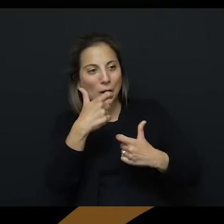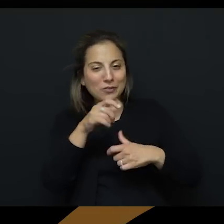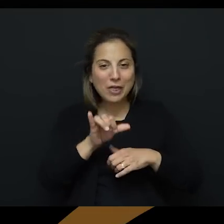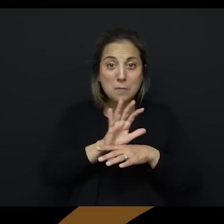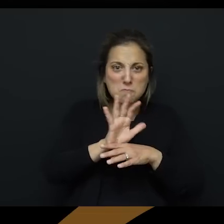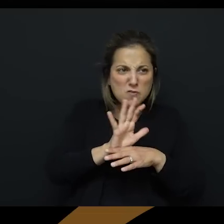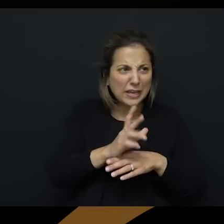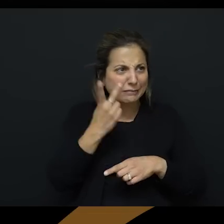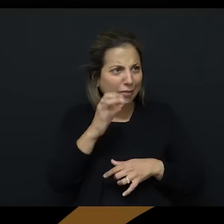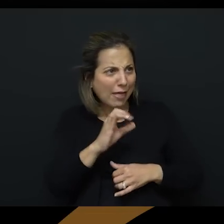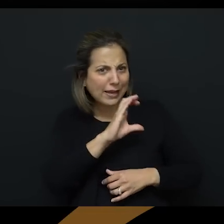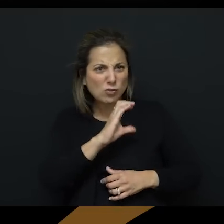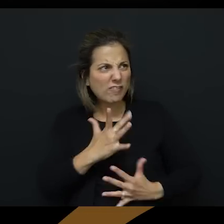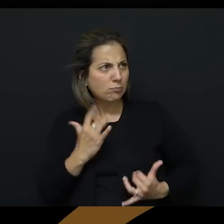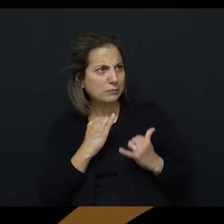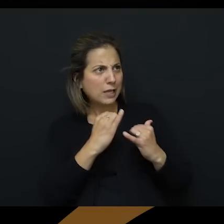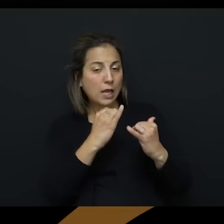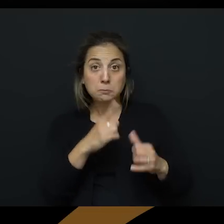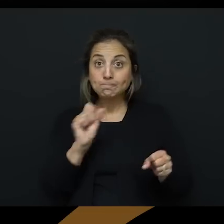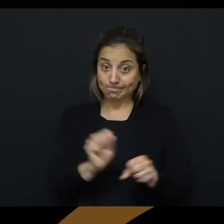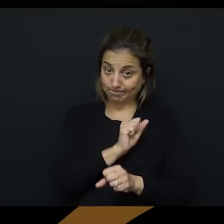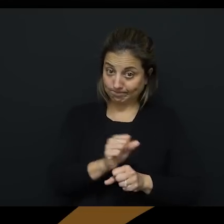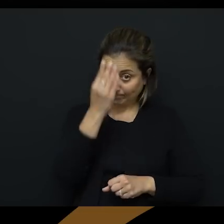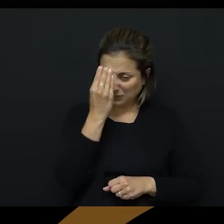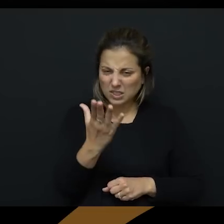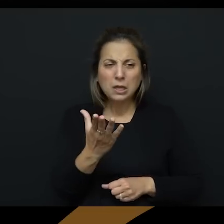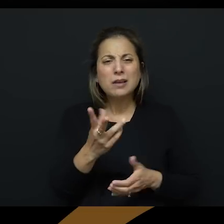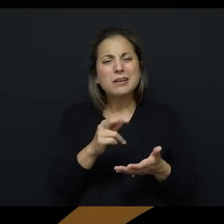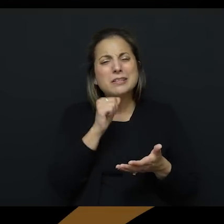This is serious and not to say there's anything wrong with massage therapy,